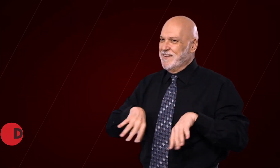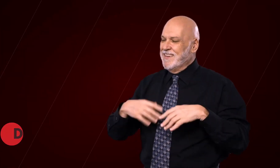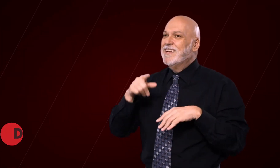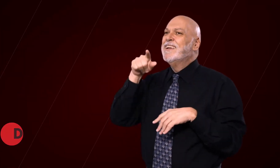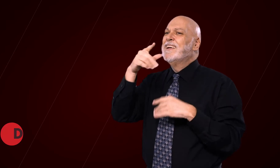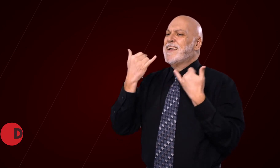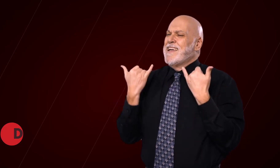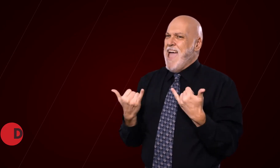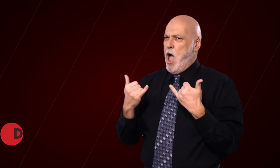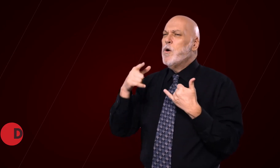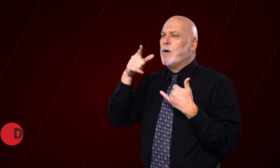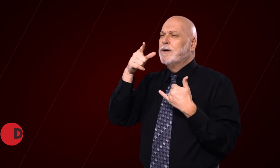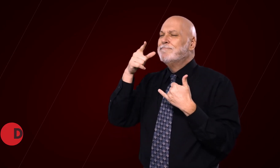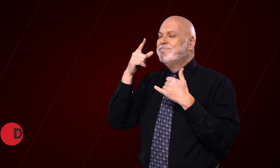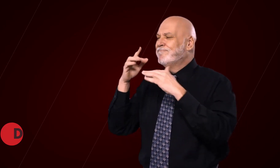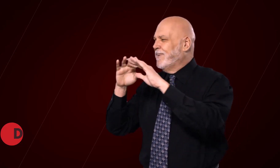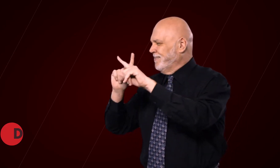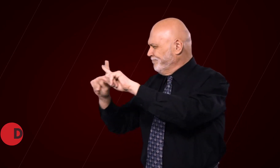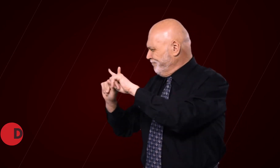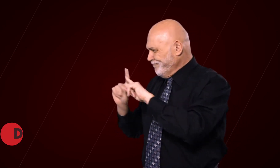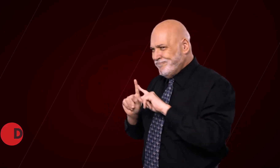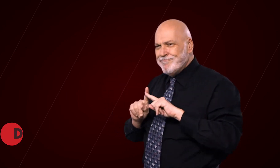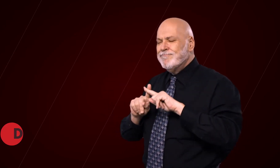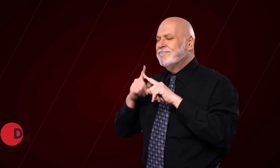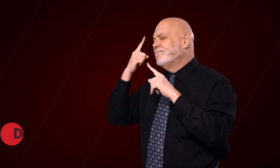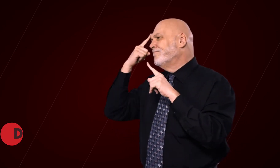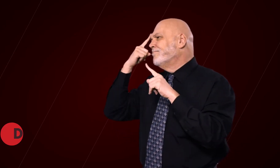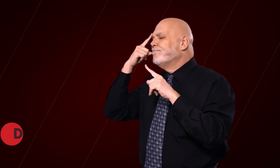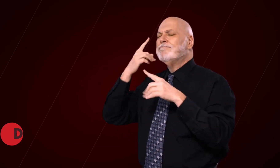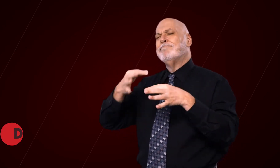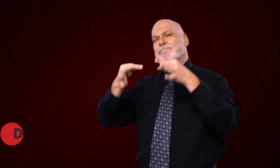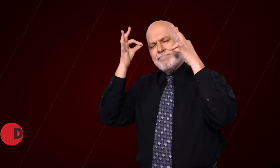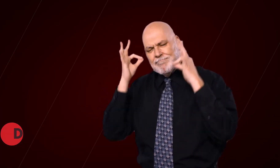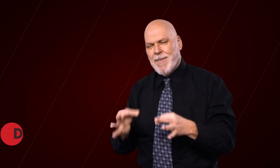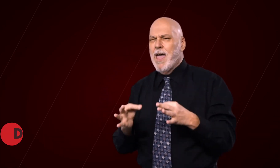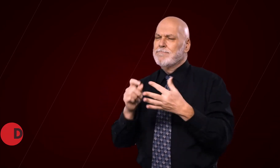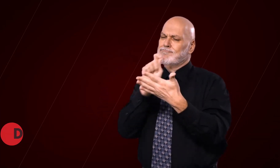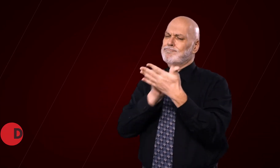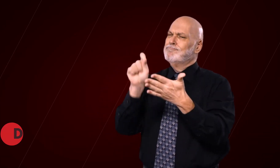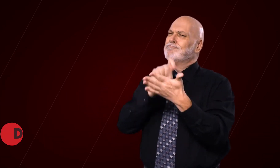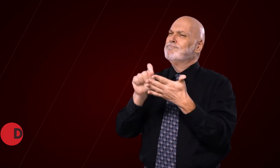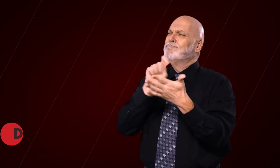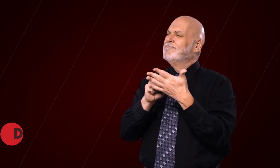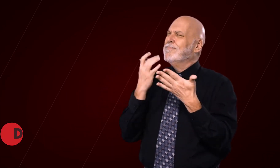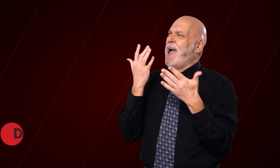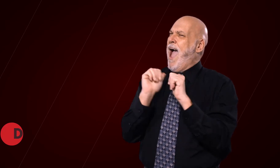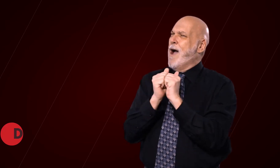[Anselmo]: What made you write your book?